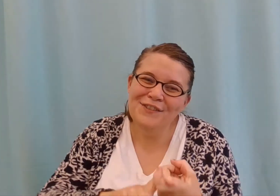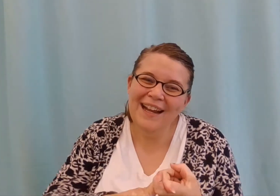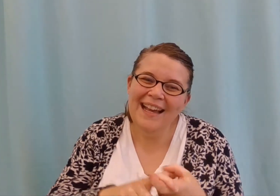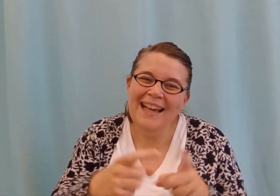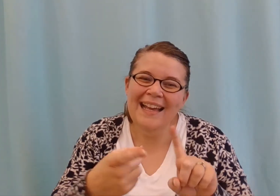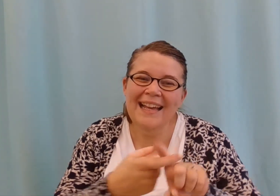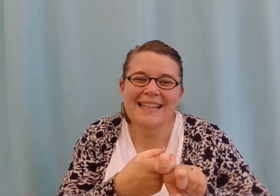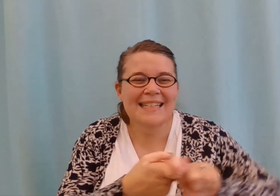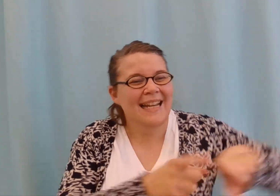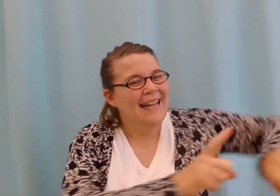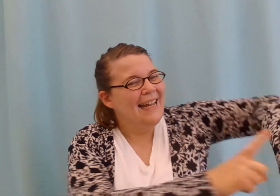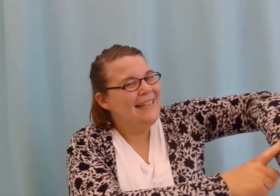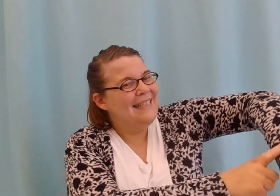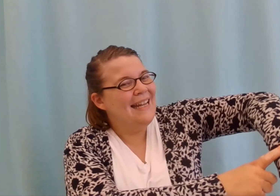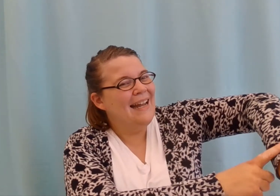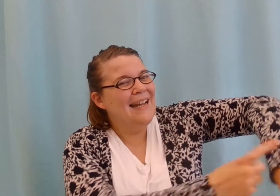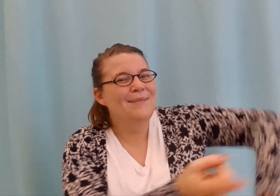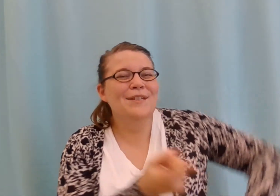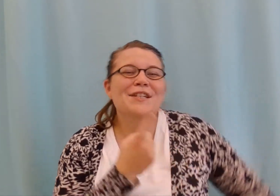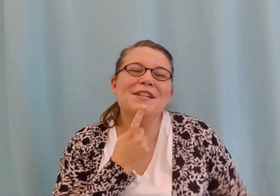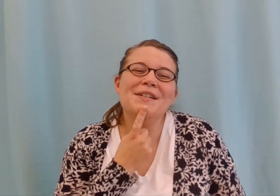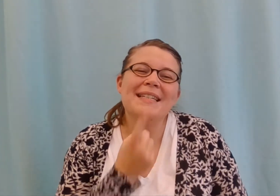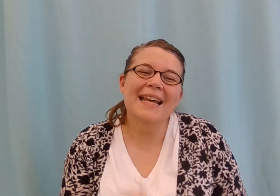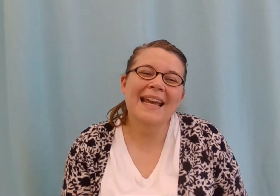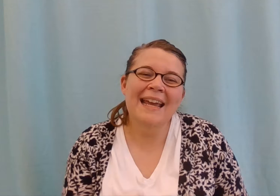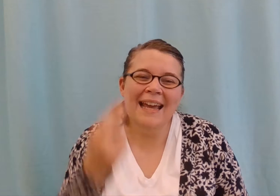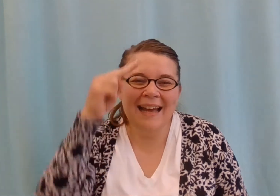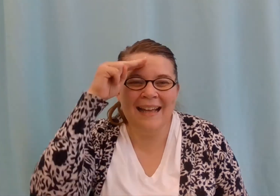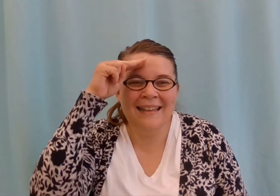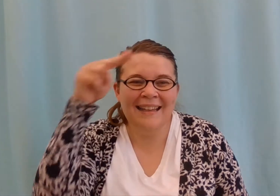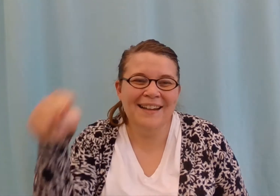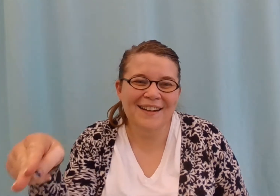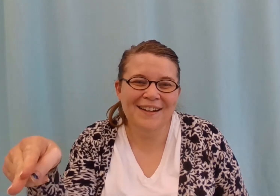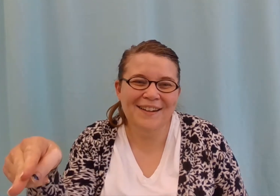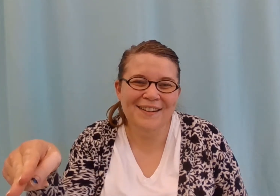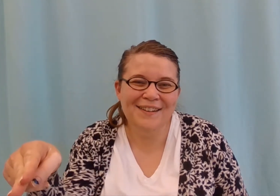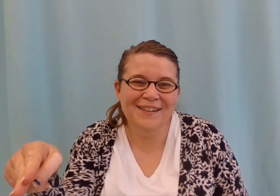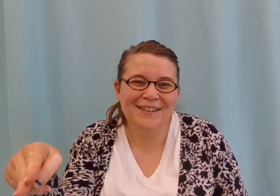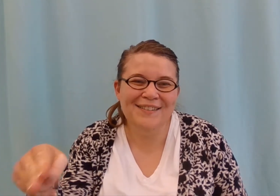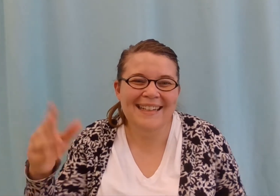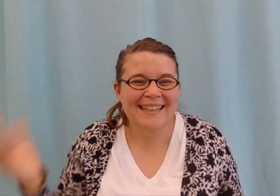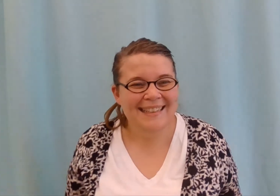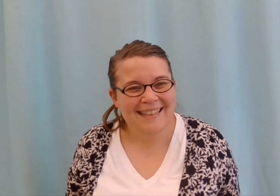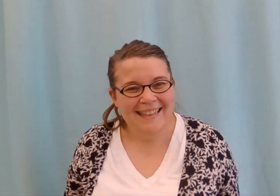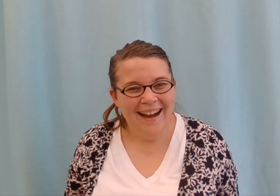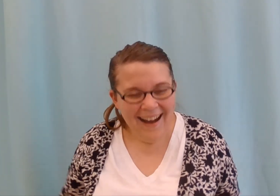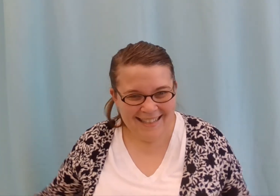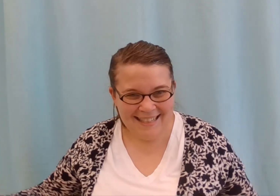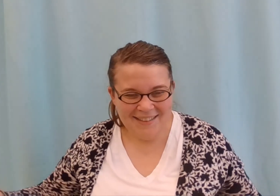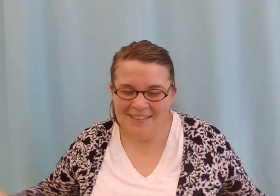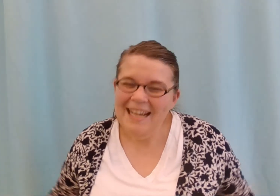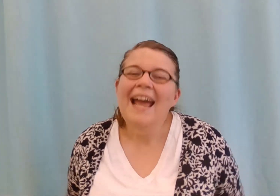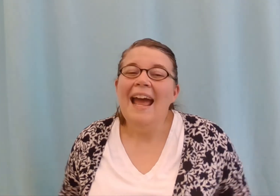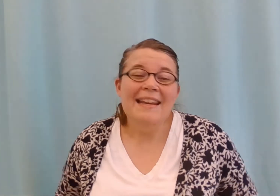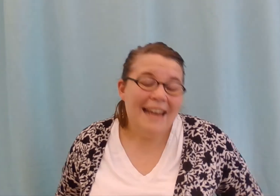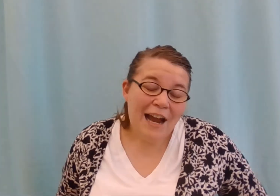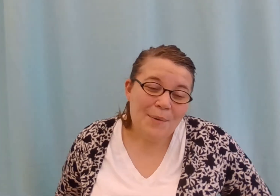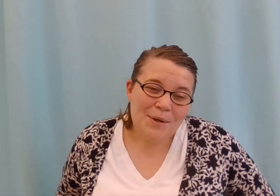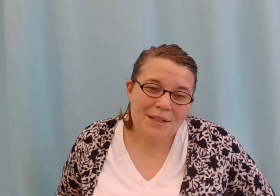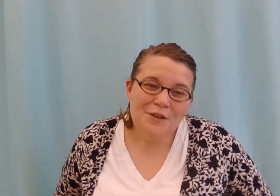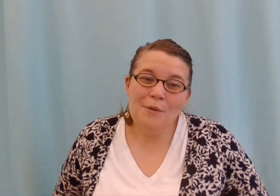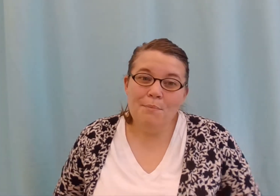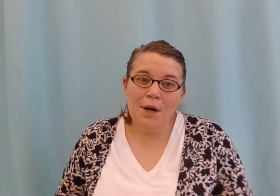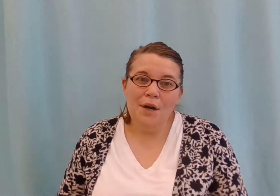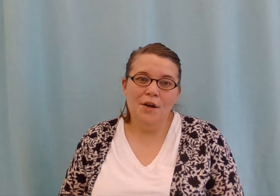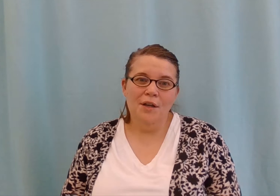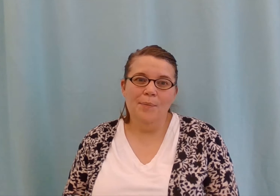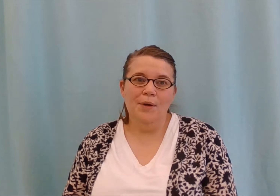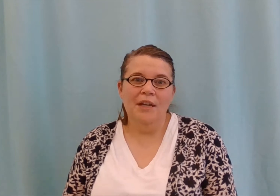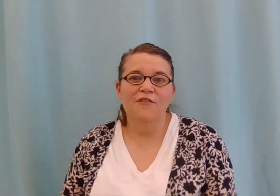Friends. It's time to say hello. Awesome! And now we're going to do The Bird Hokey Pokey. For